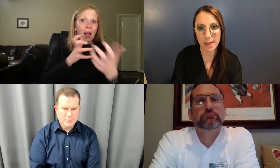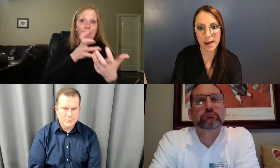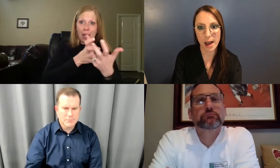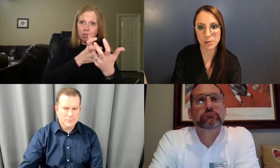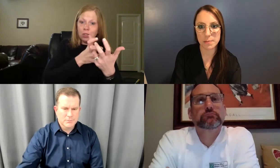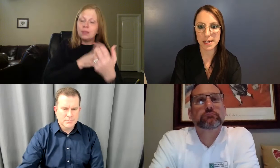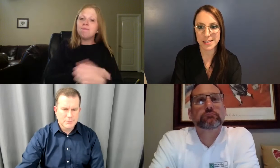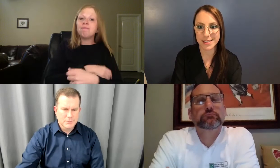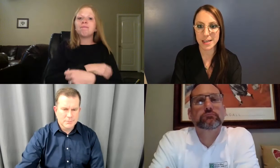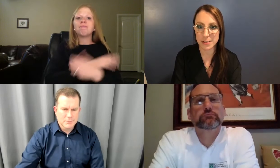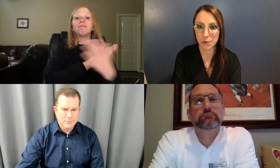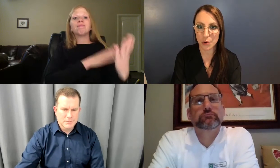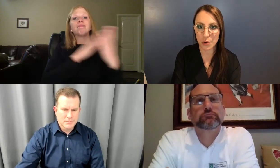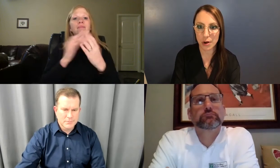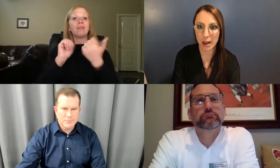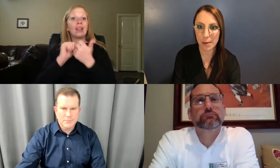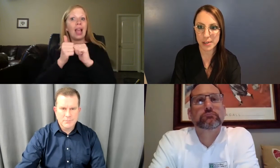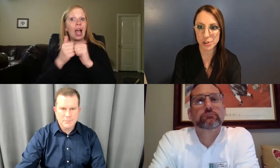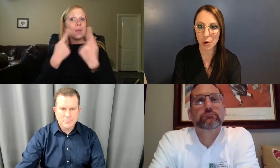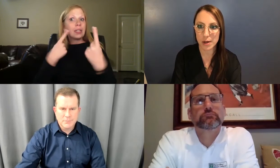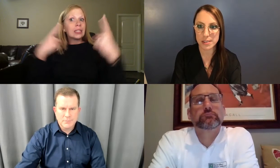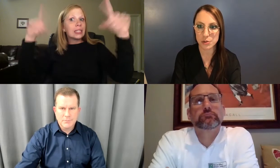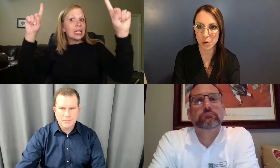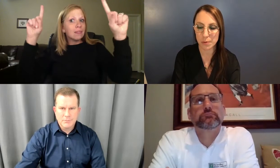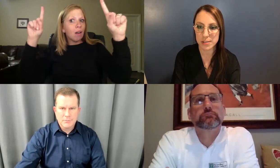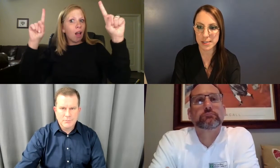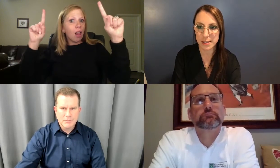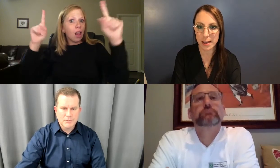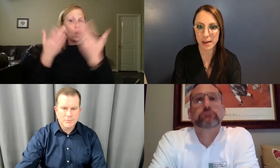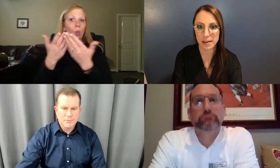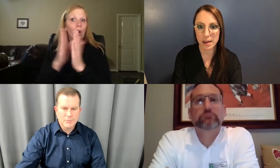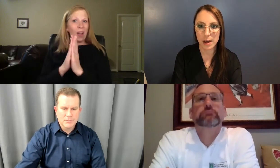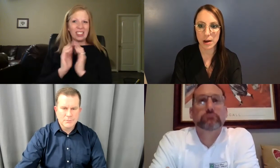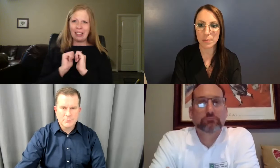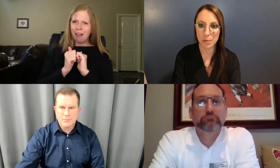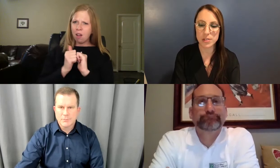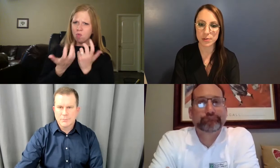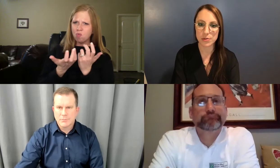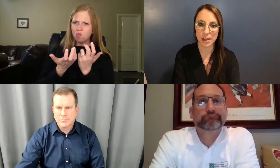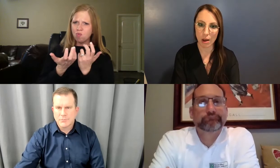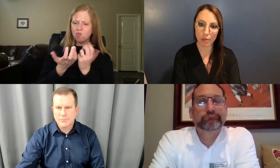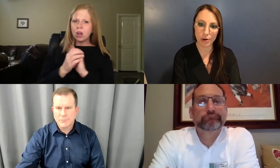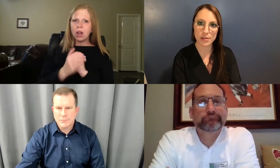and then how to make successful accommodation requests. There's one person that said that, but most of you said other.